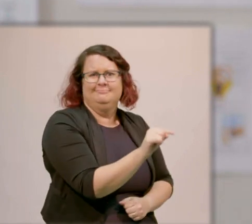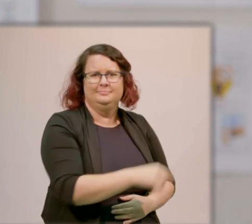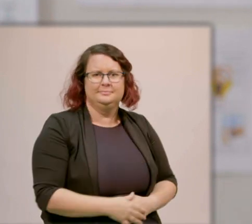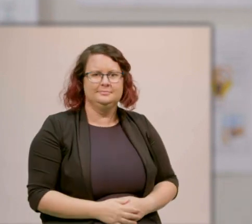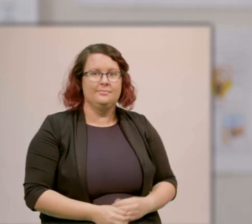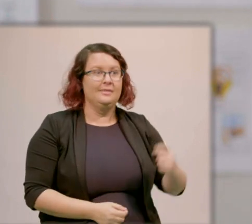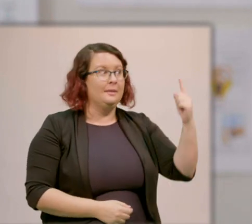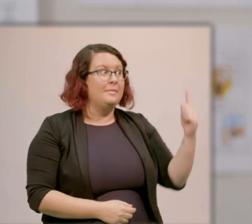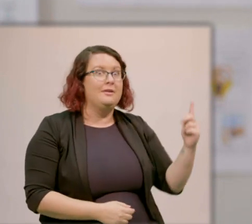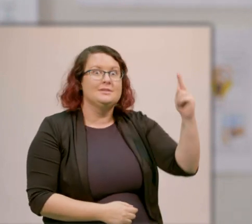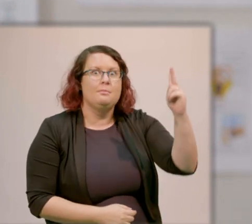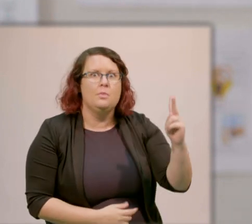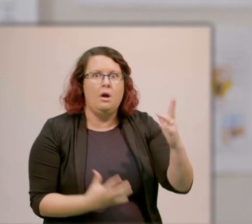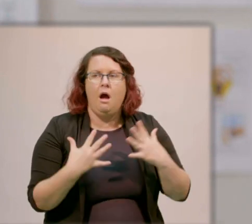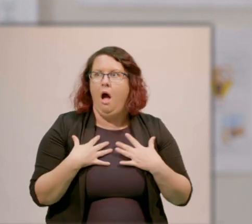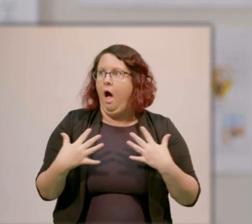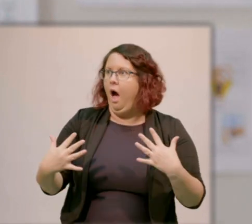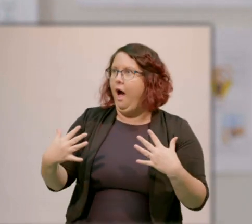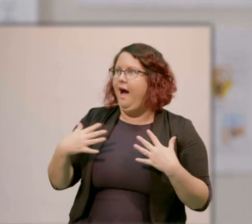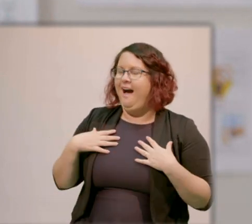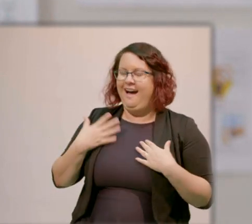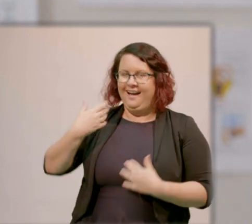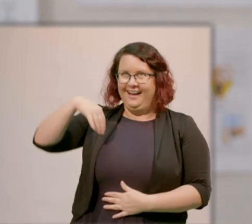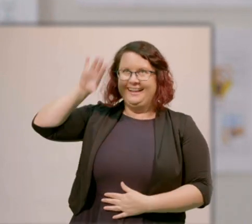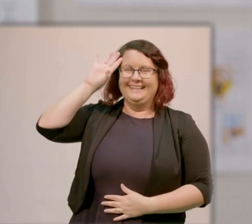Paris and Porscha gasped, and swirled in delight.